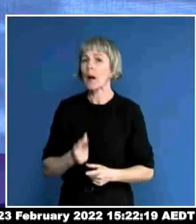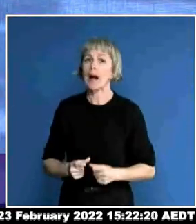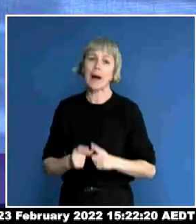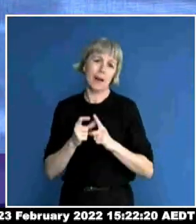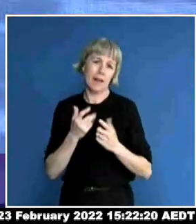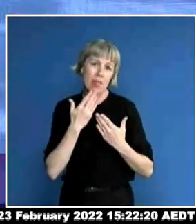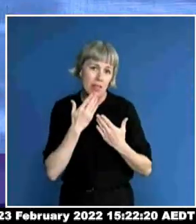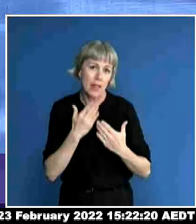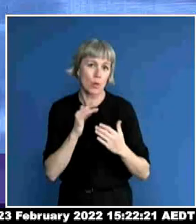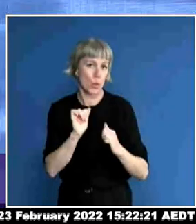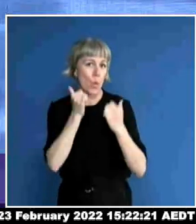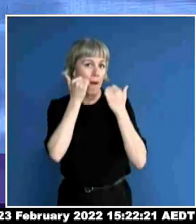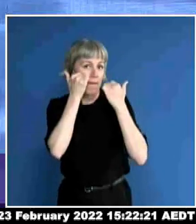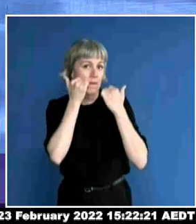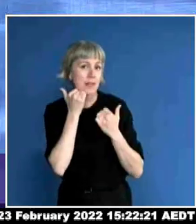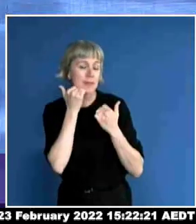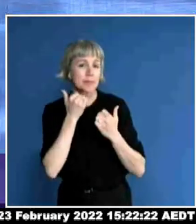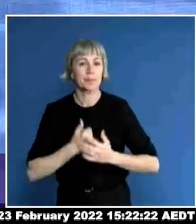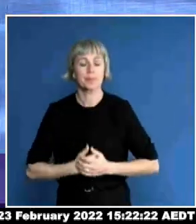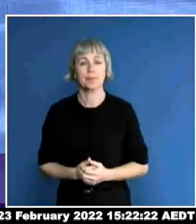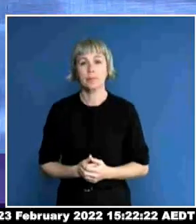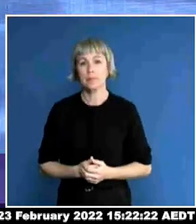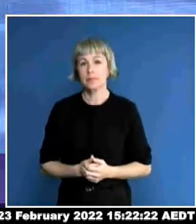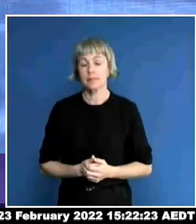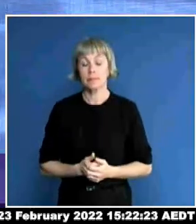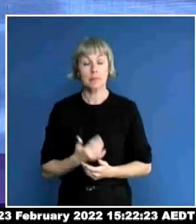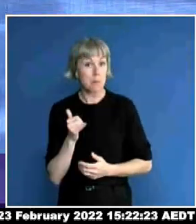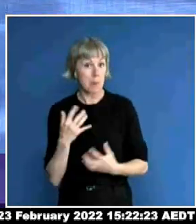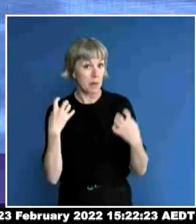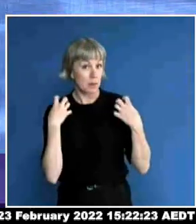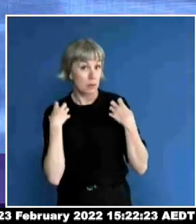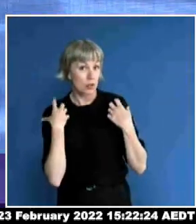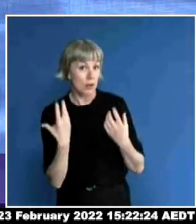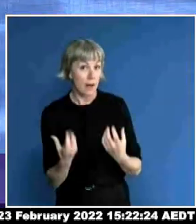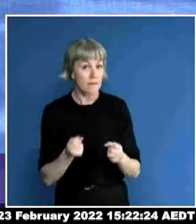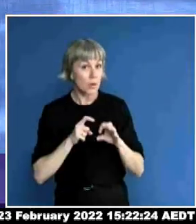Some of the Commissioners might want to ask you some questions but I also, Chair, forgot